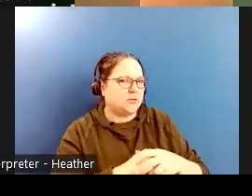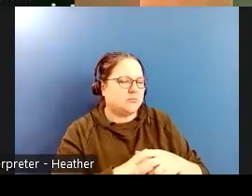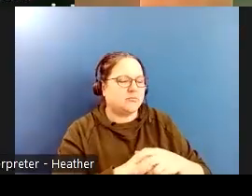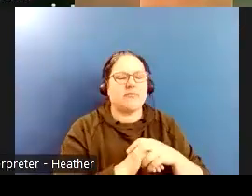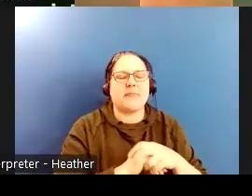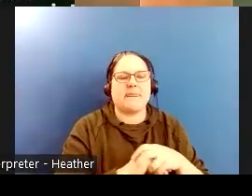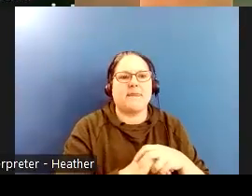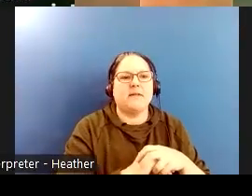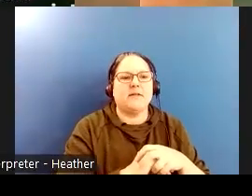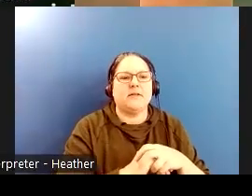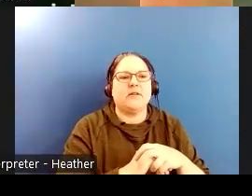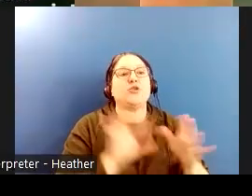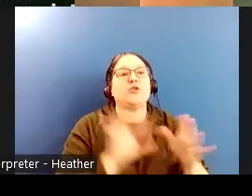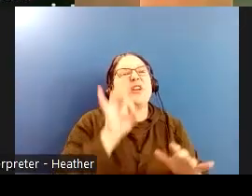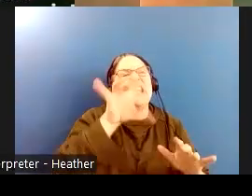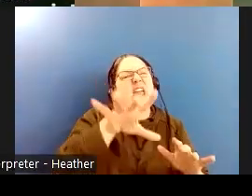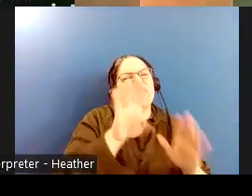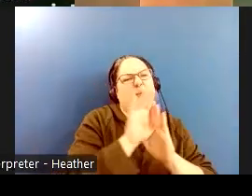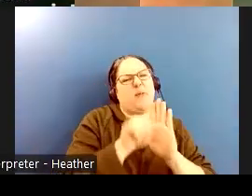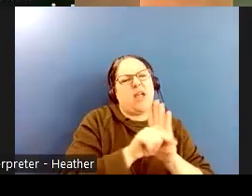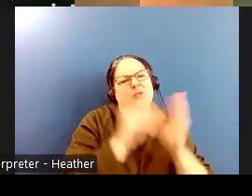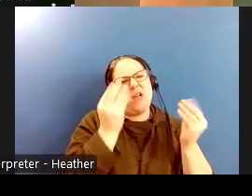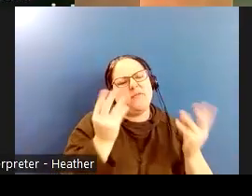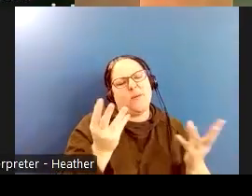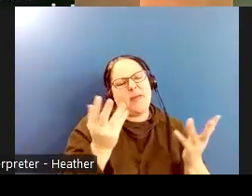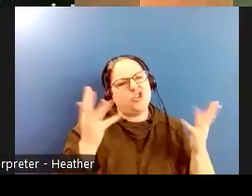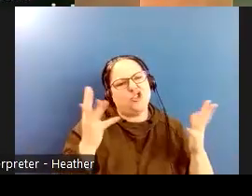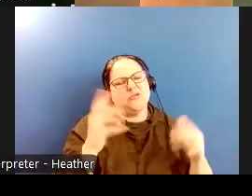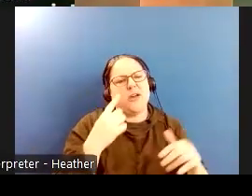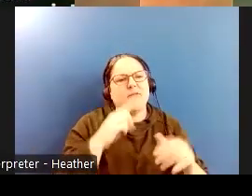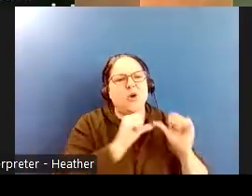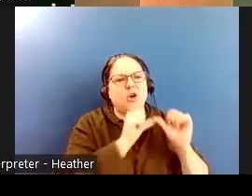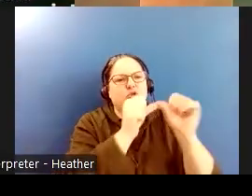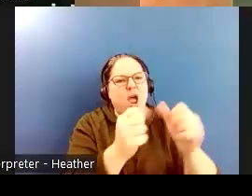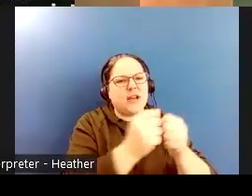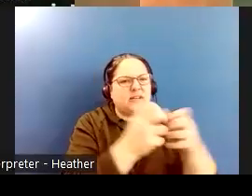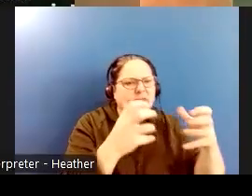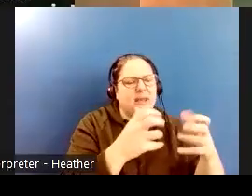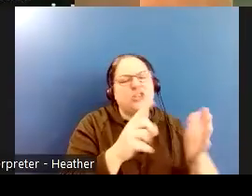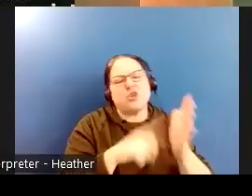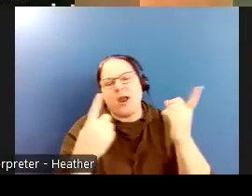background already um in terms of just you know chronic inflammation what happens and and why we